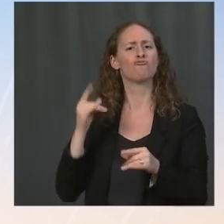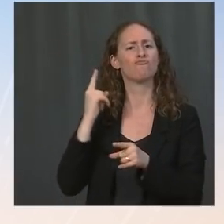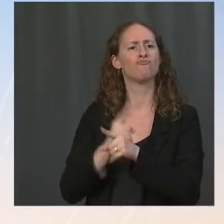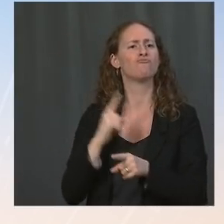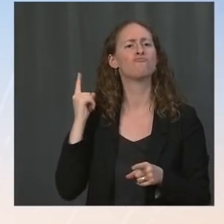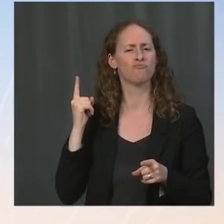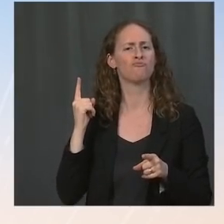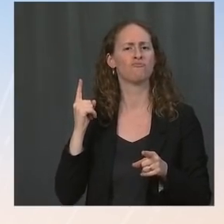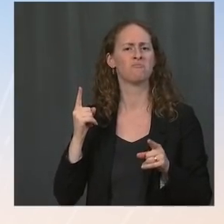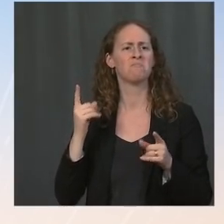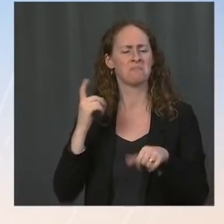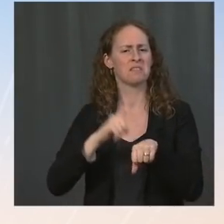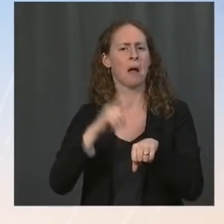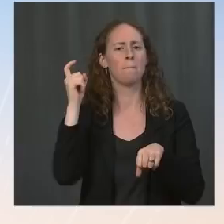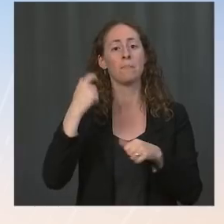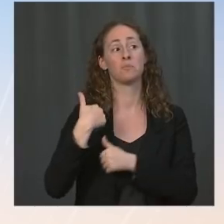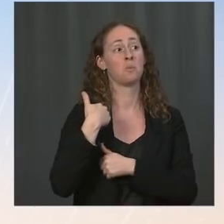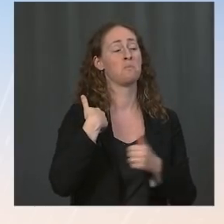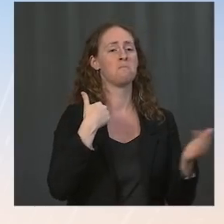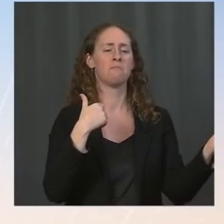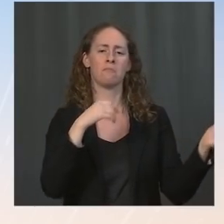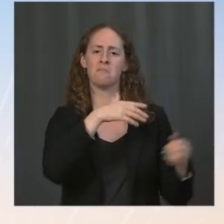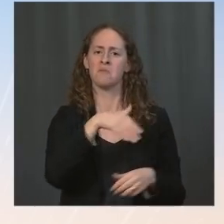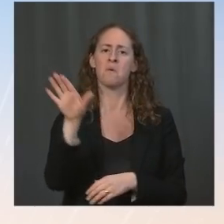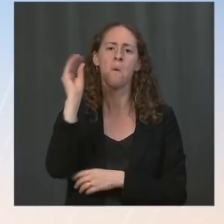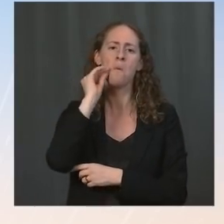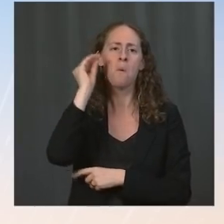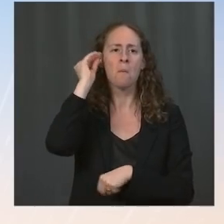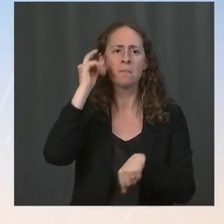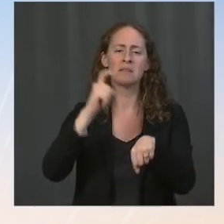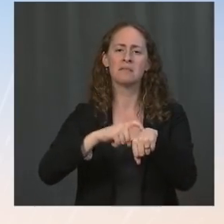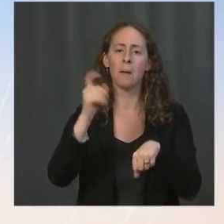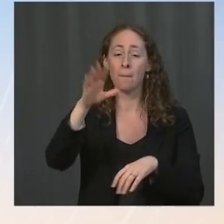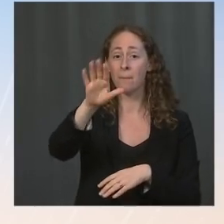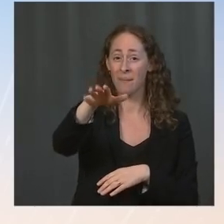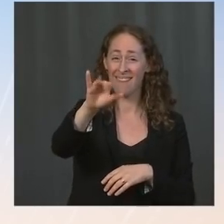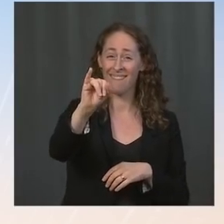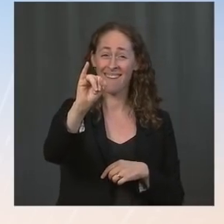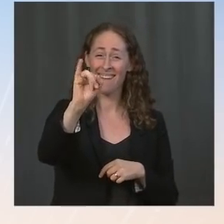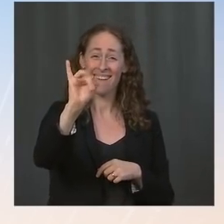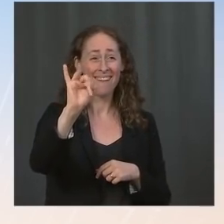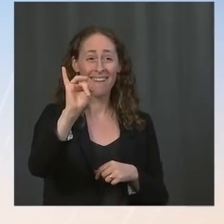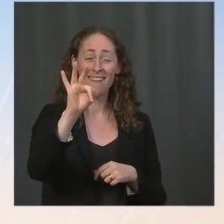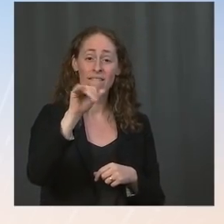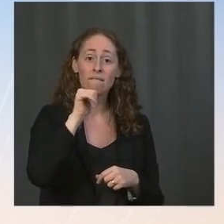and the view of many experts in military out there is we would have sent tens of thousands, potentially -- or thousands, at least --